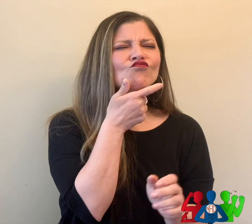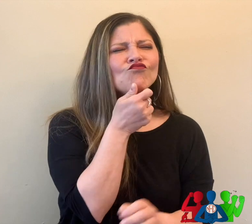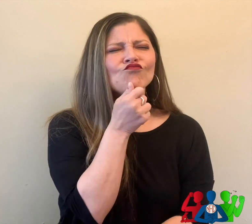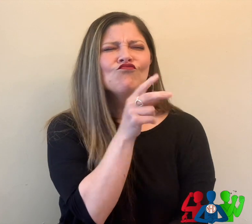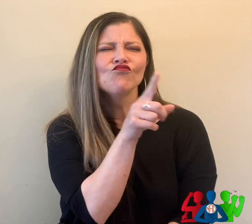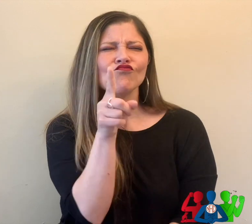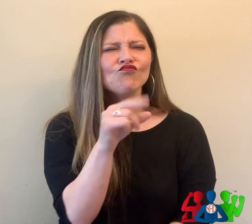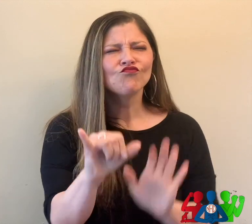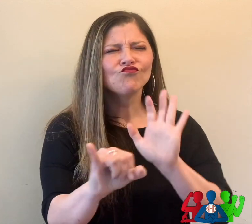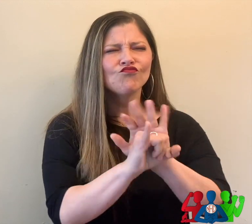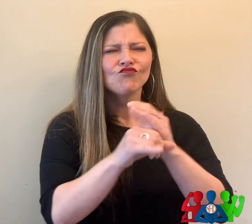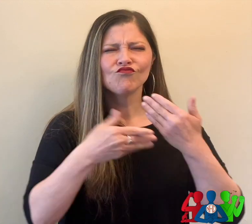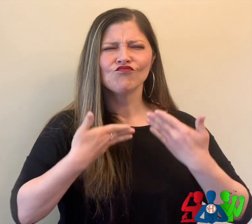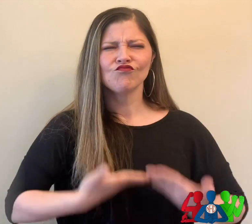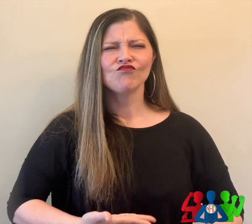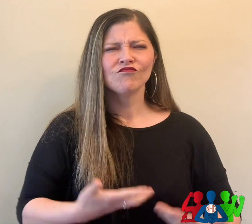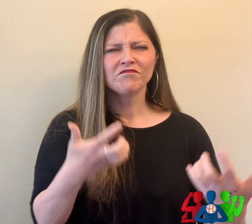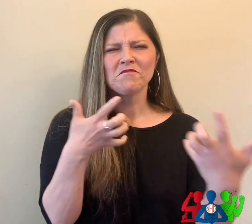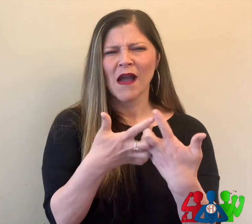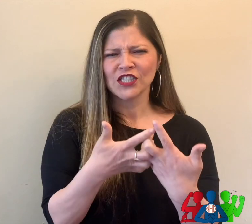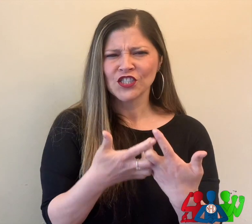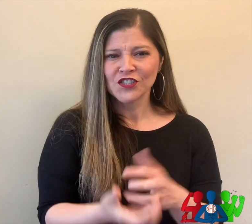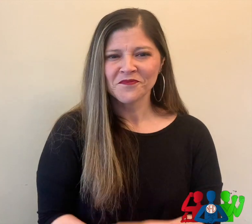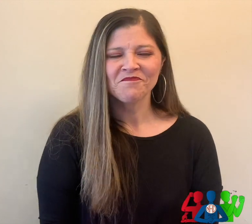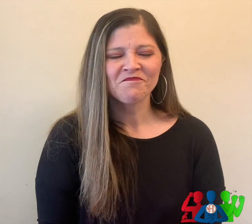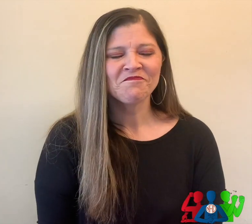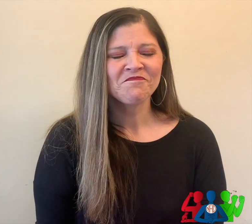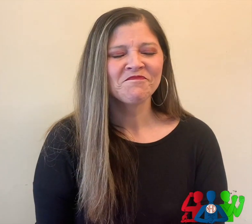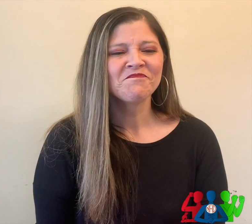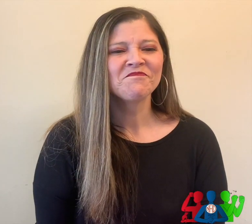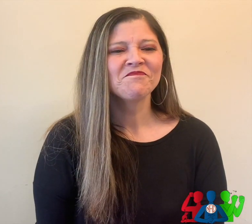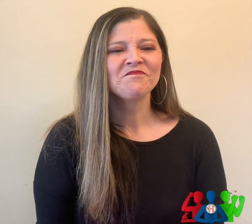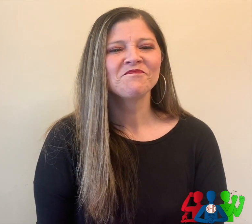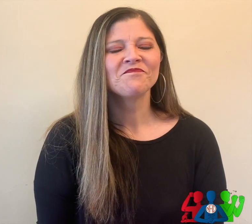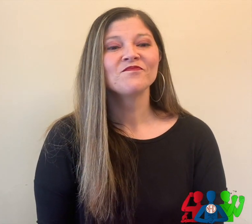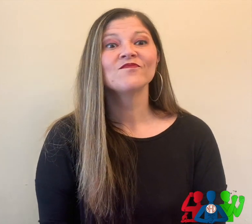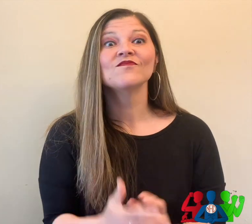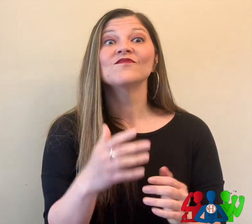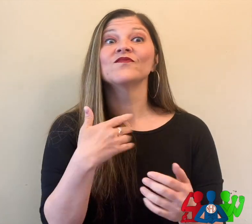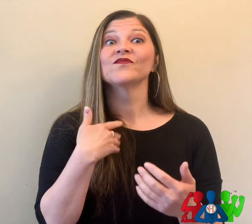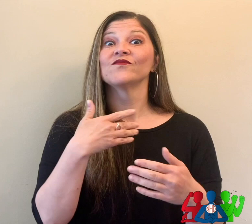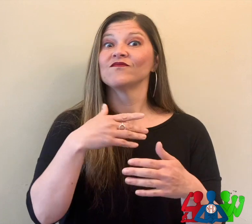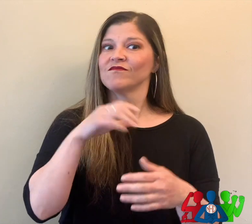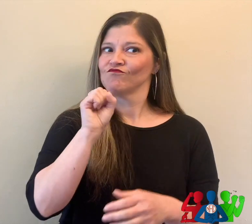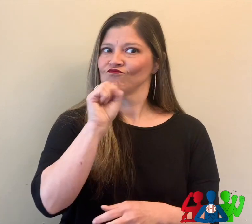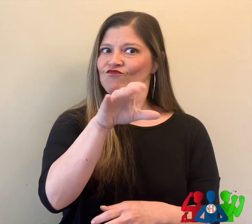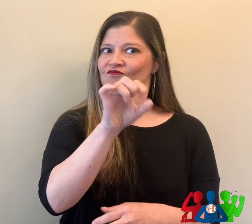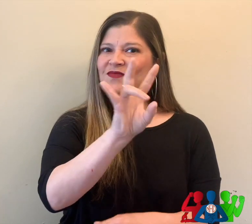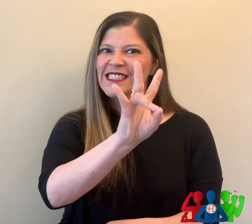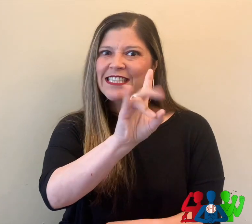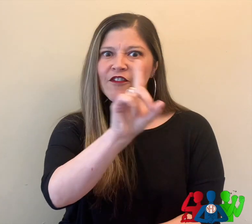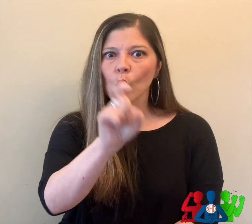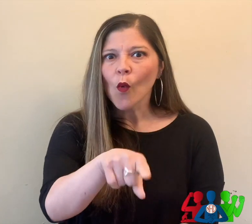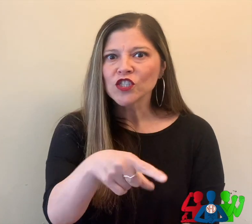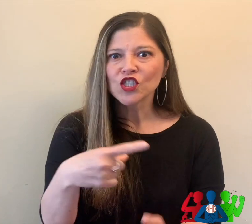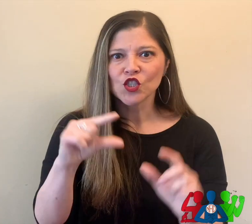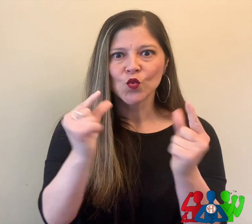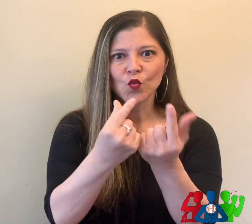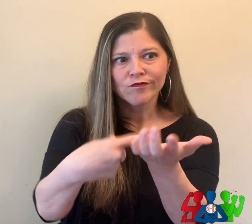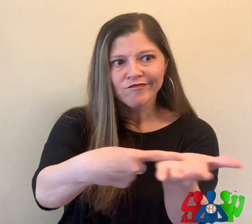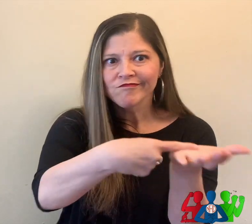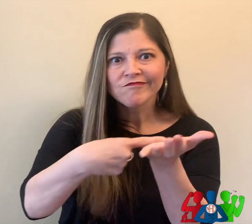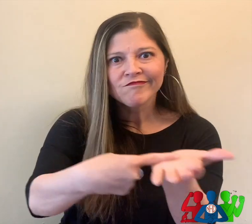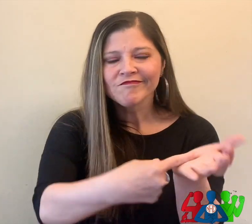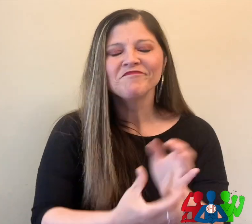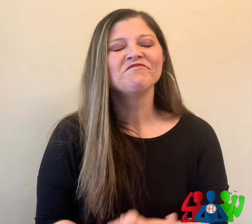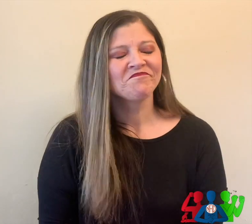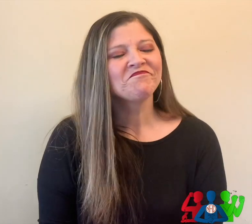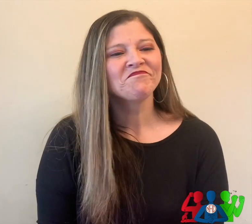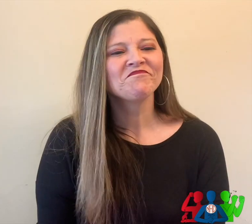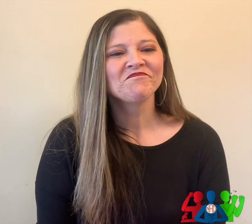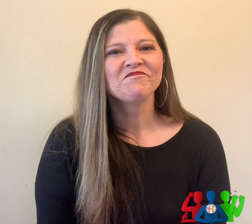types of shoes. And they pick the shoe that matches their identity best. Then I ask seven